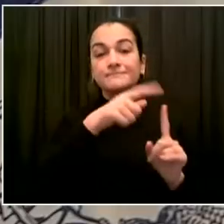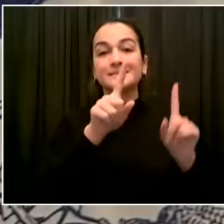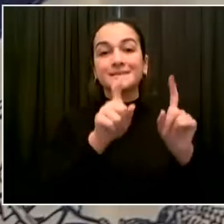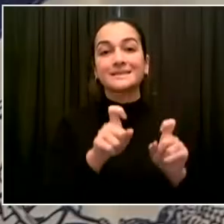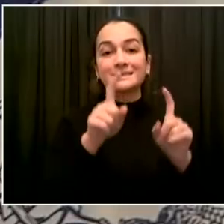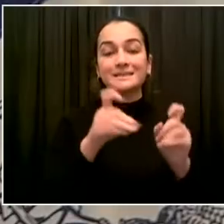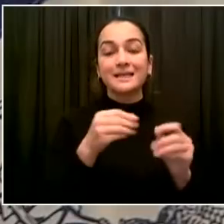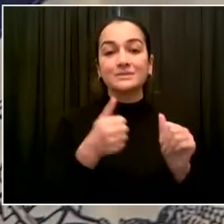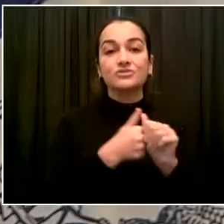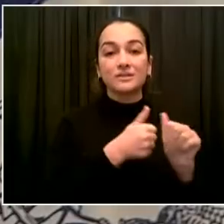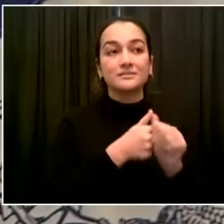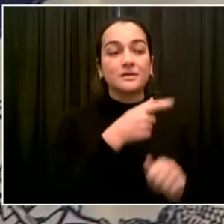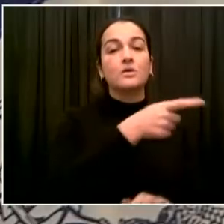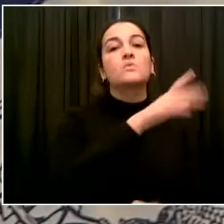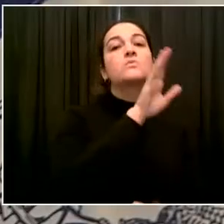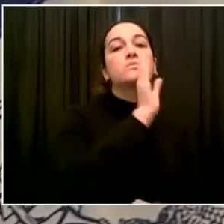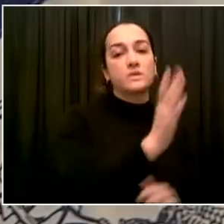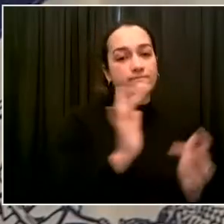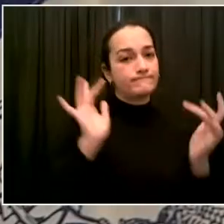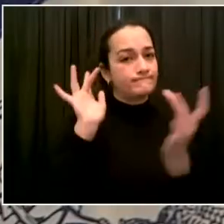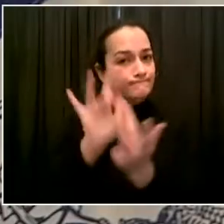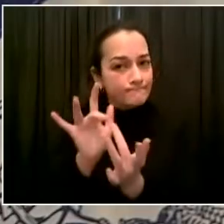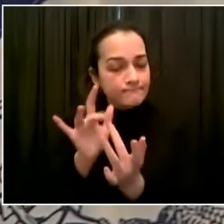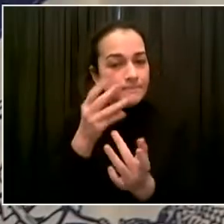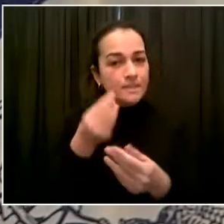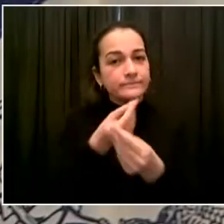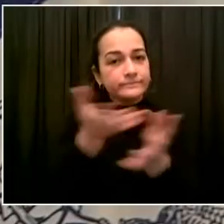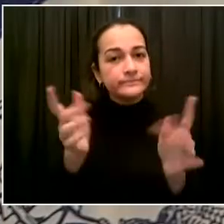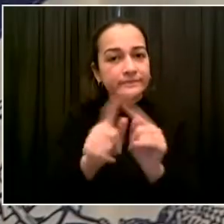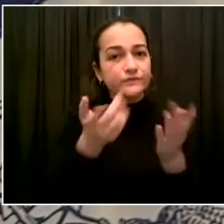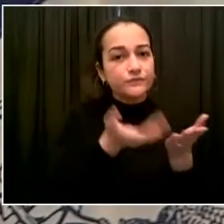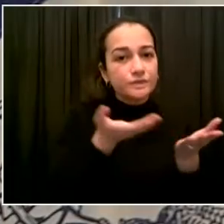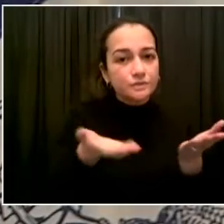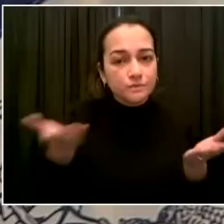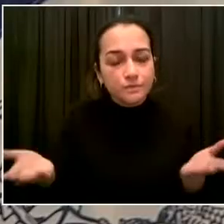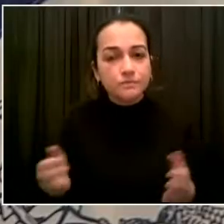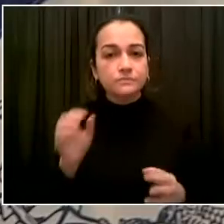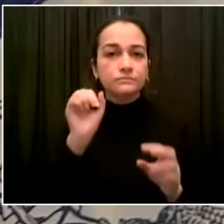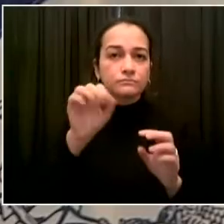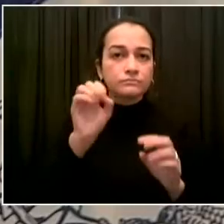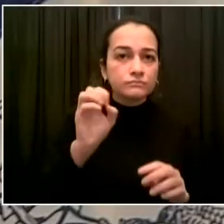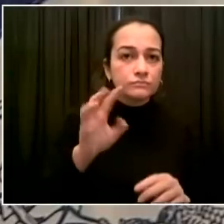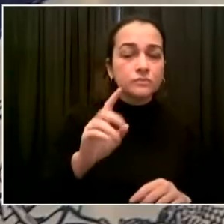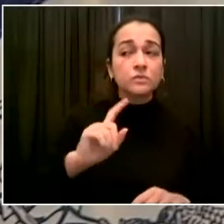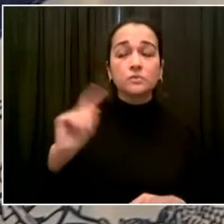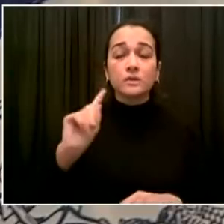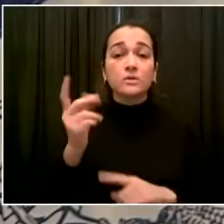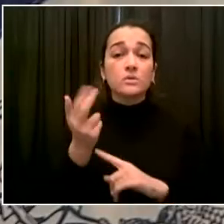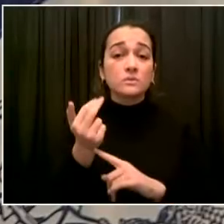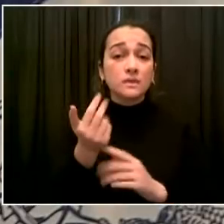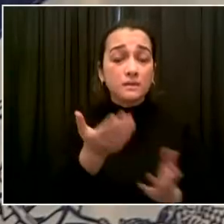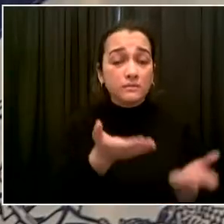IF YOUTEST POSITIVE, THERE IS SO MUCH SUPPORT FOYOR U. WE WILL GET WHATEVER YOU NEED WHETHER IT IS ISOLATION, FOOD, MEDICAL